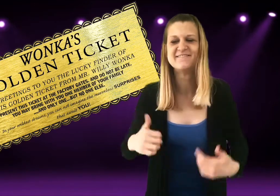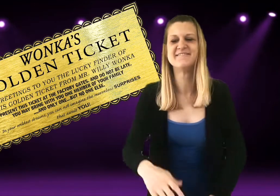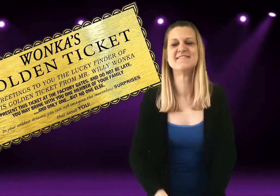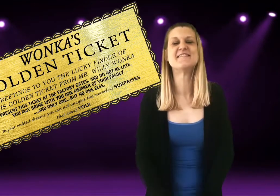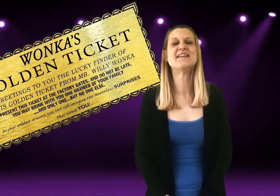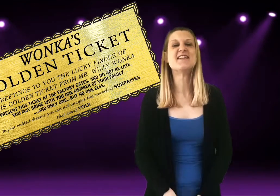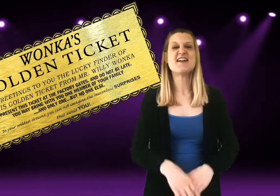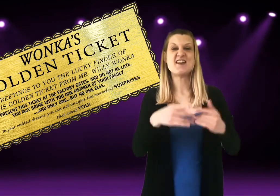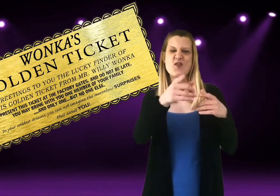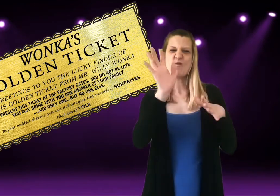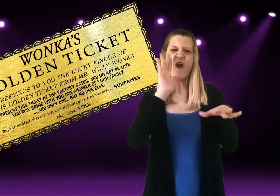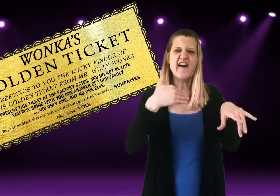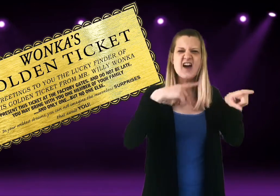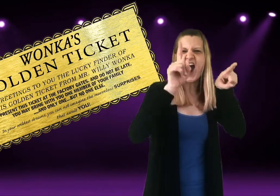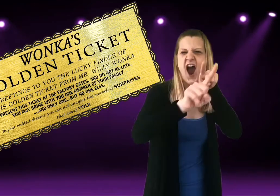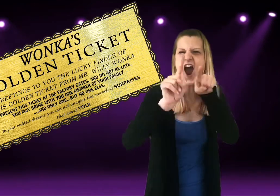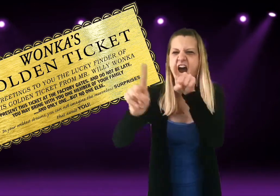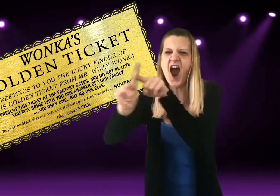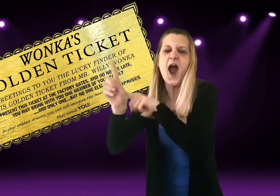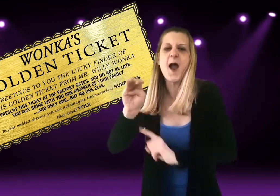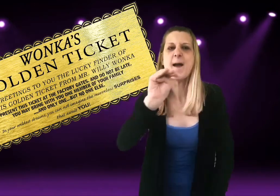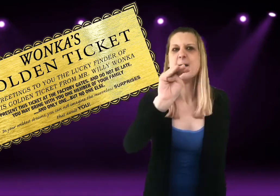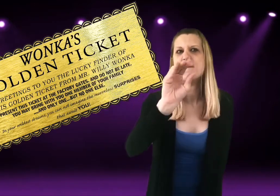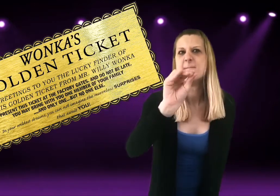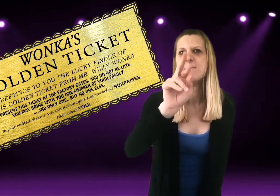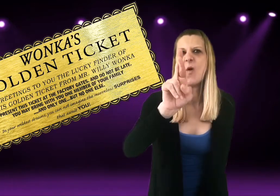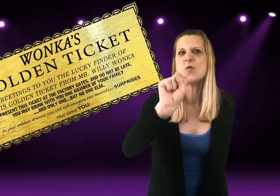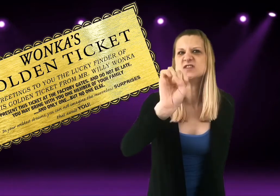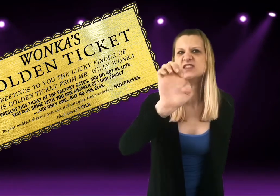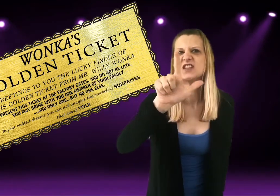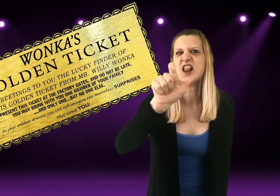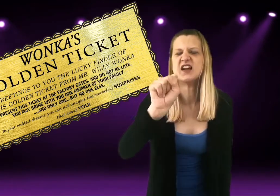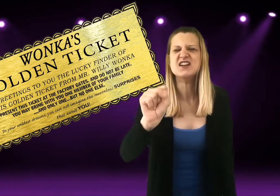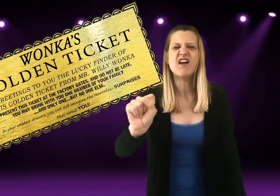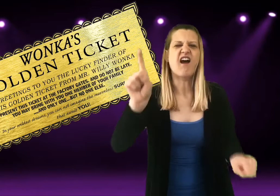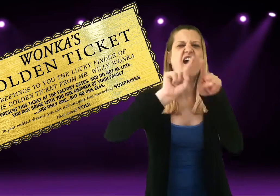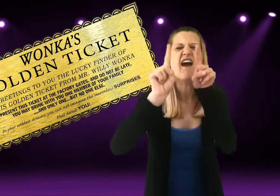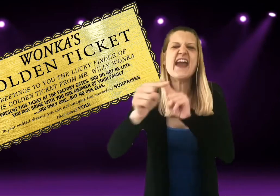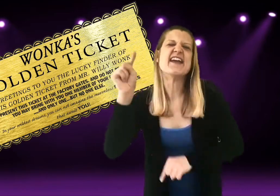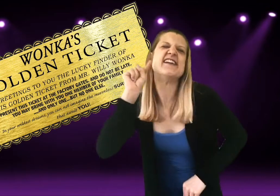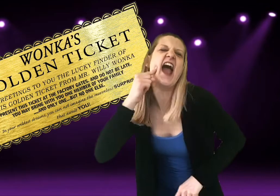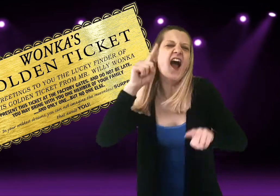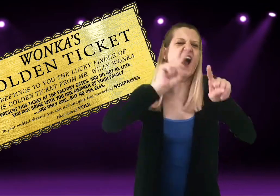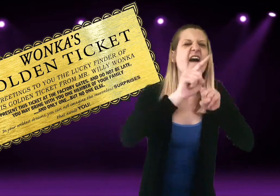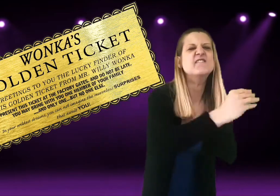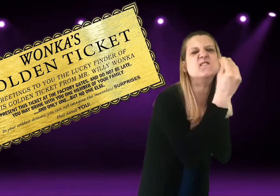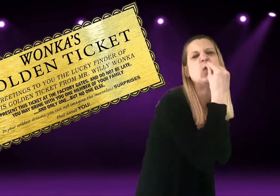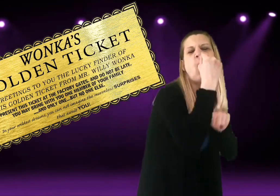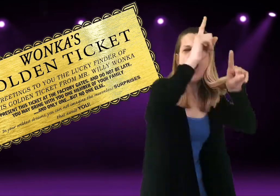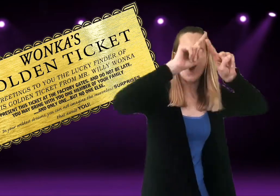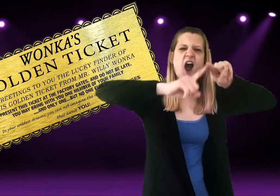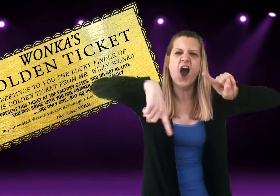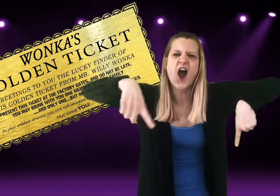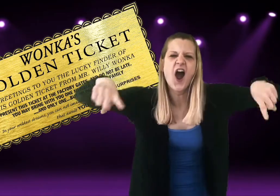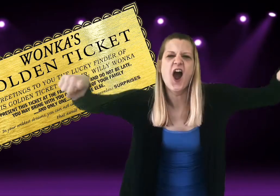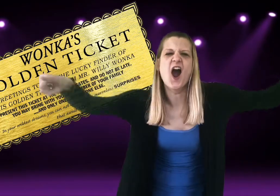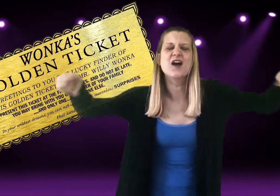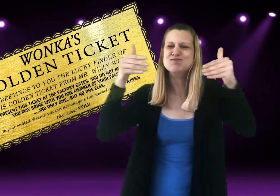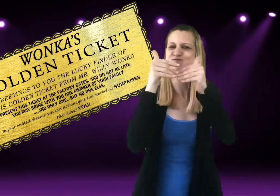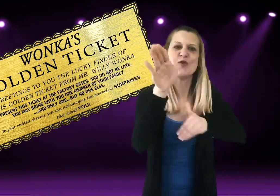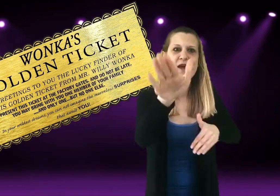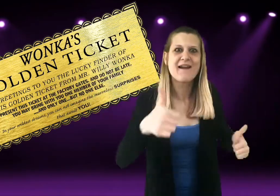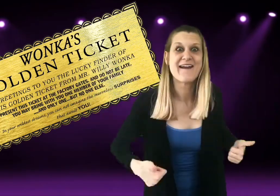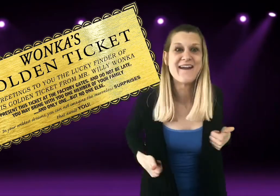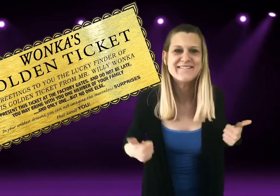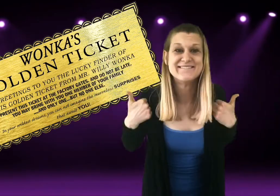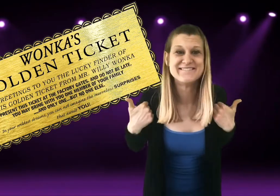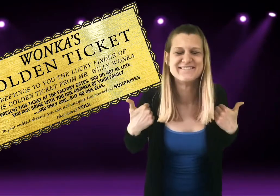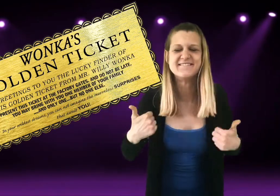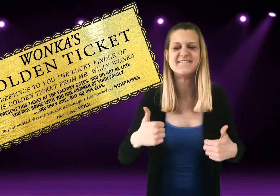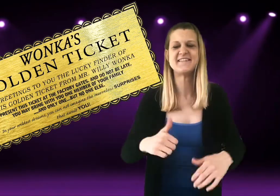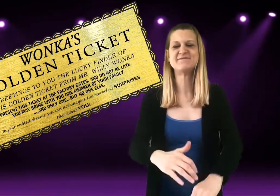In this way, you will be able to keep yourself supplied with tasty morsels for the rest of your life.